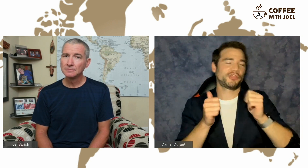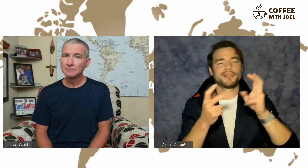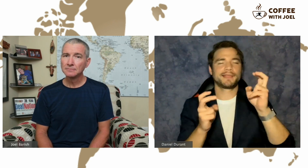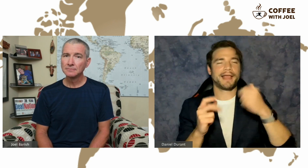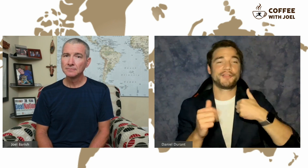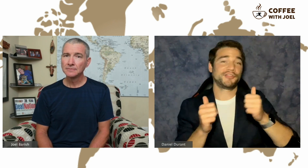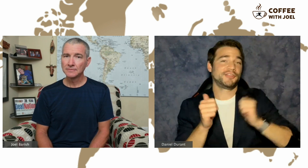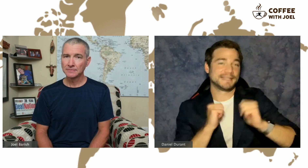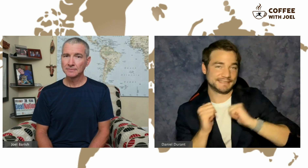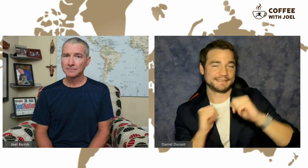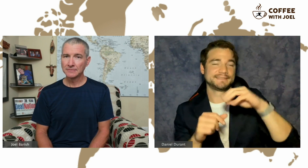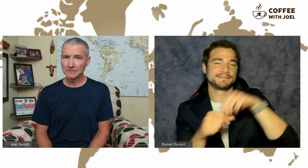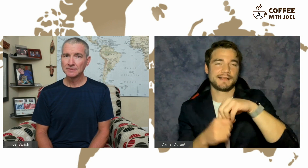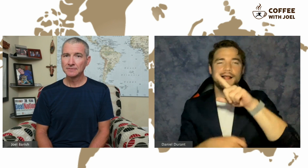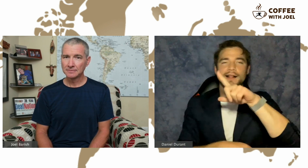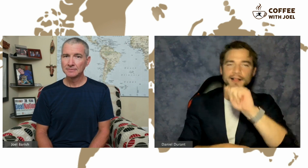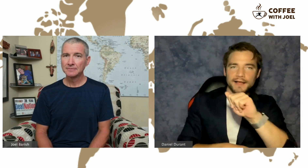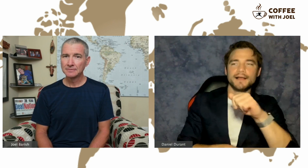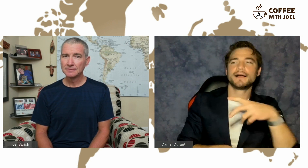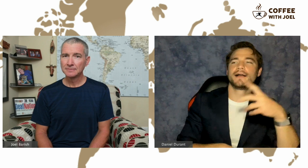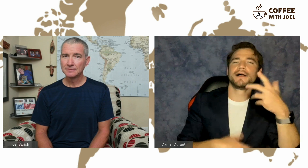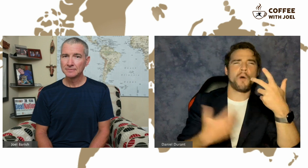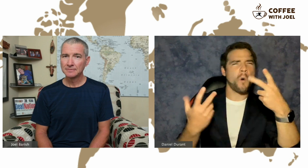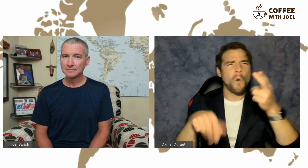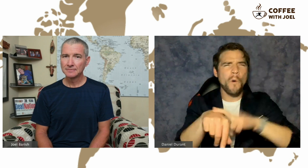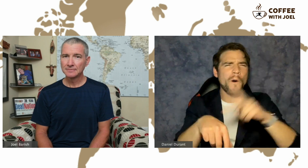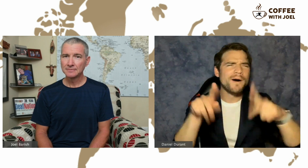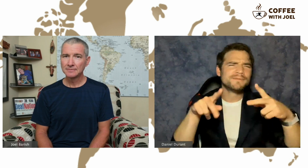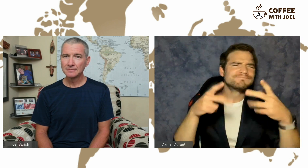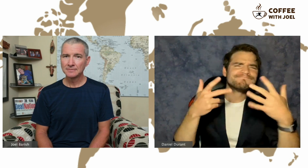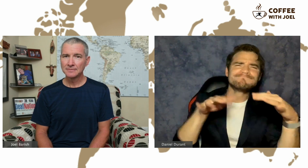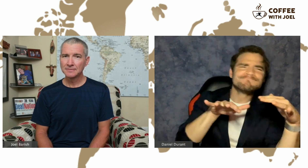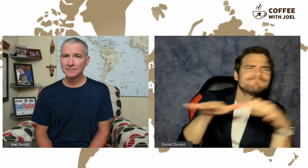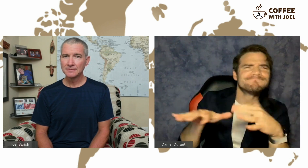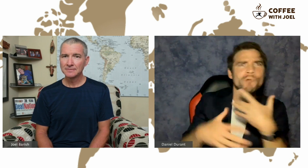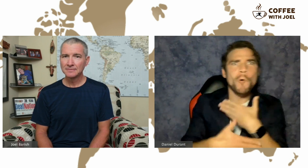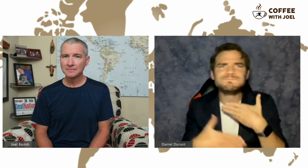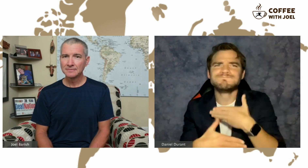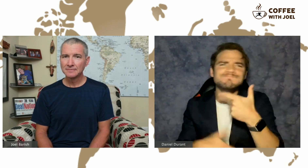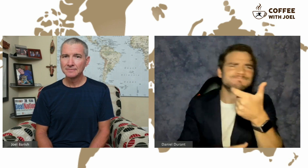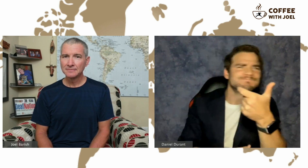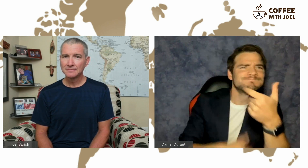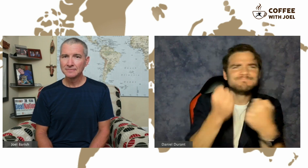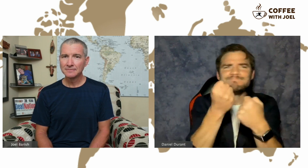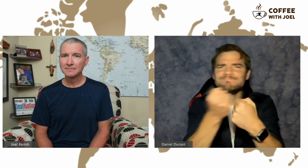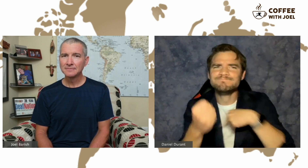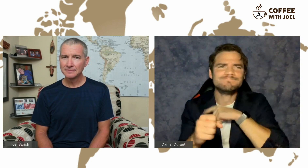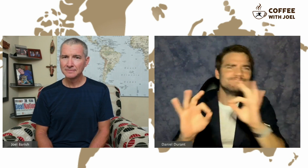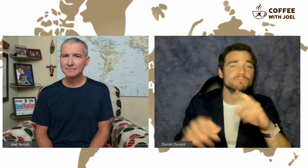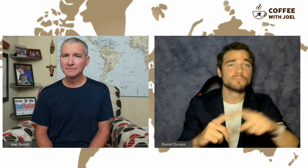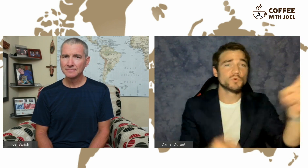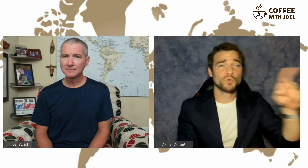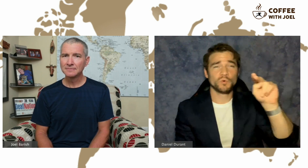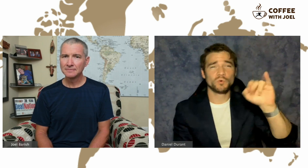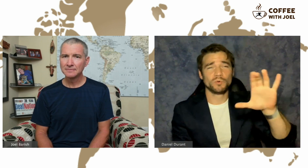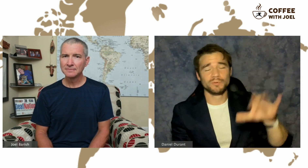With theatre in LA, of course people would enjoy and show their support, but in NYC…